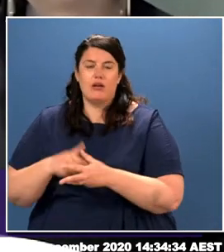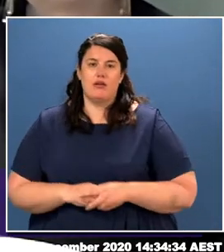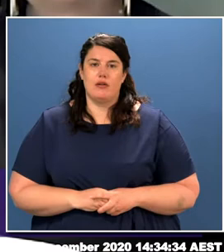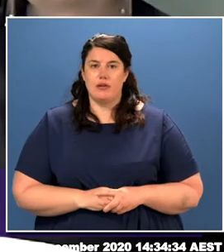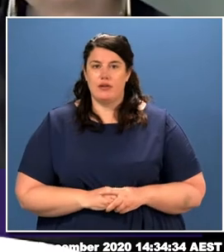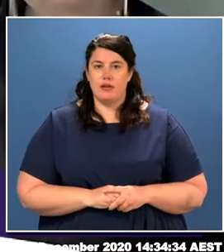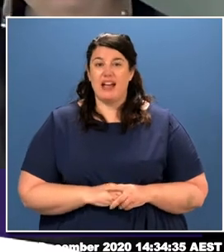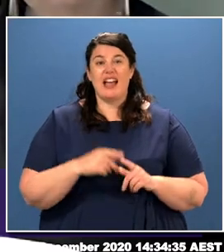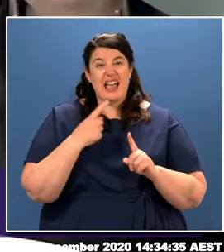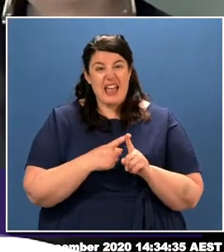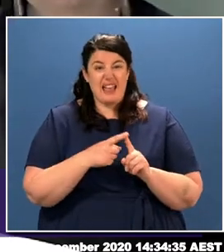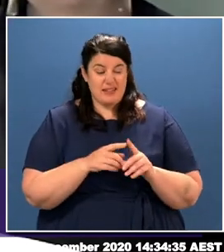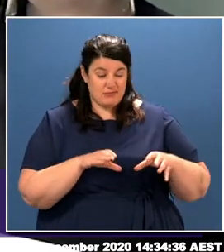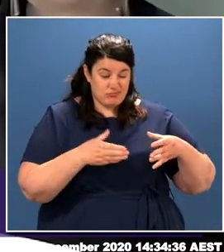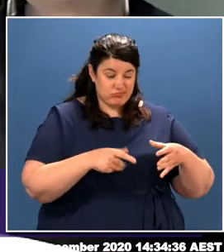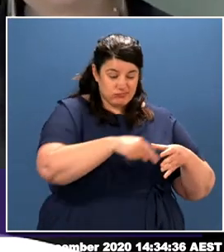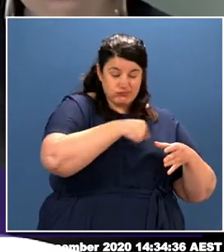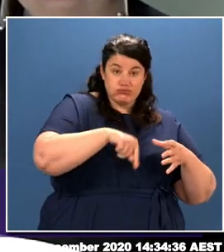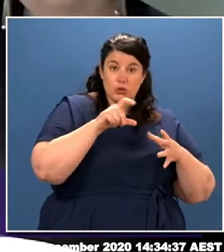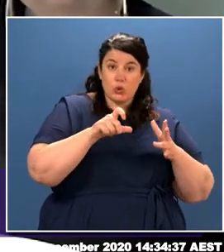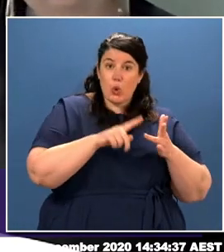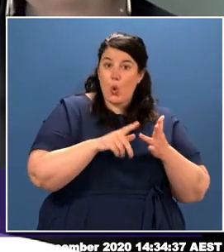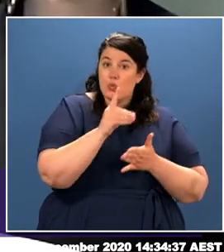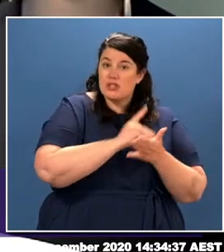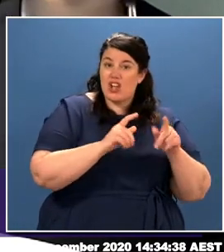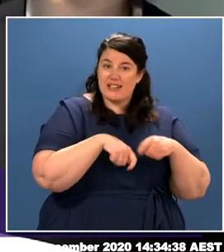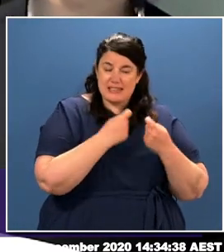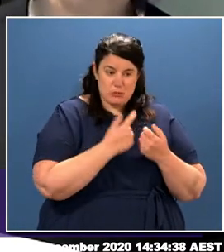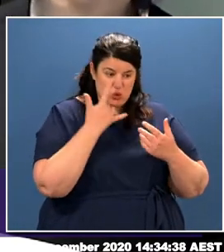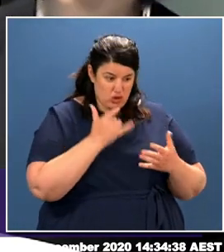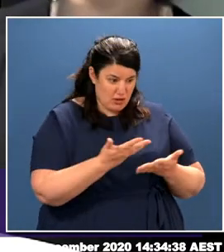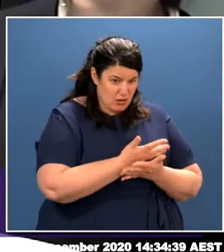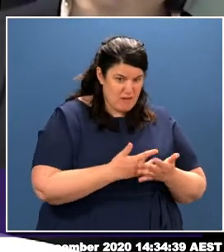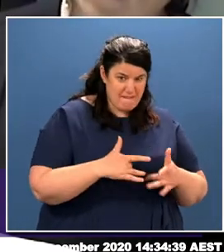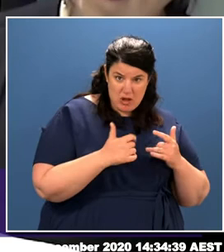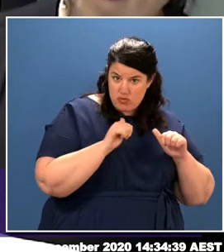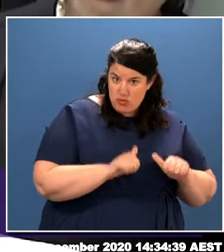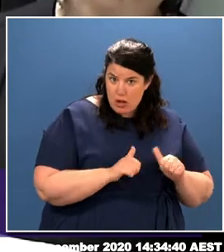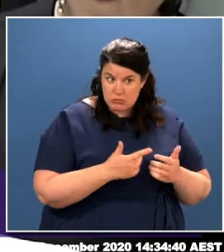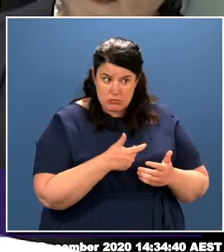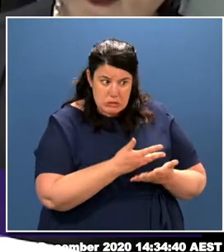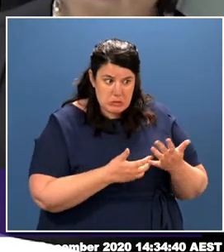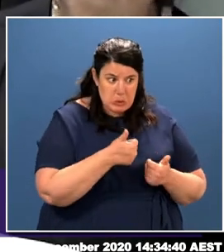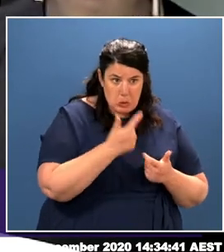back regularly to the co-design team to check, to see, is this sounding right, does this seem like a good approach?